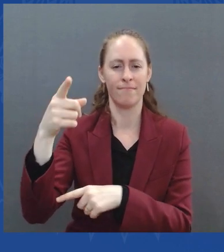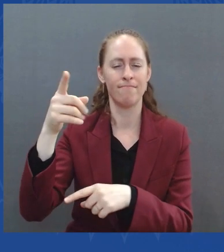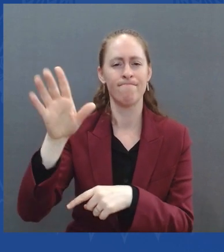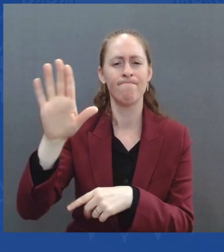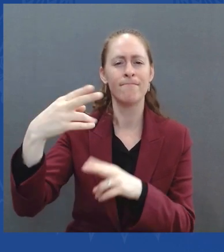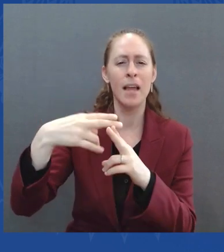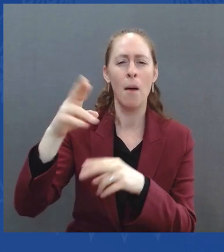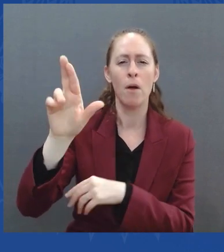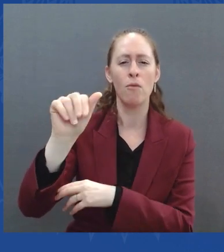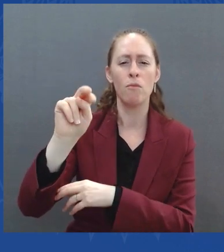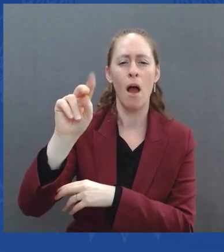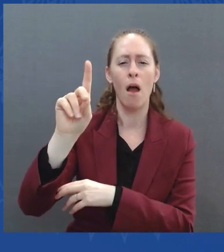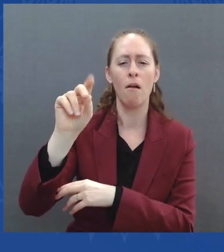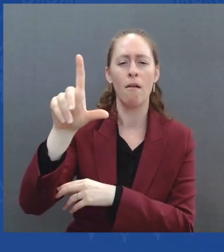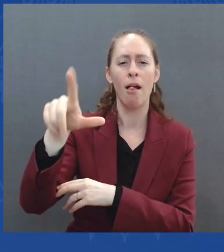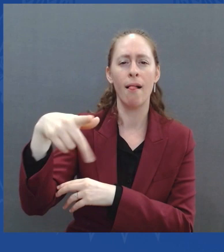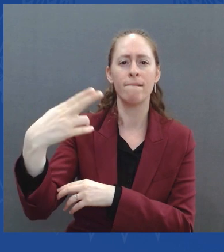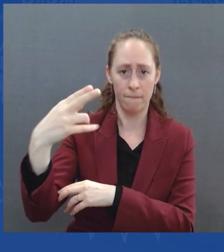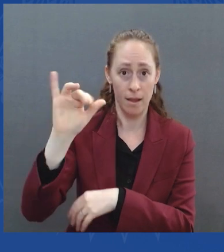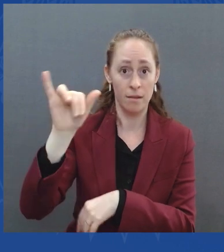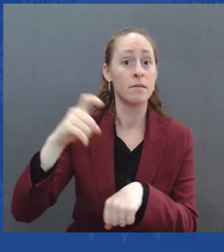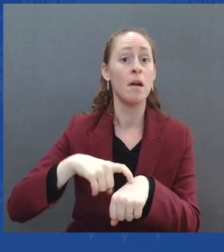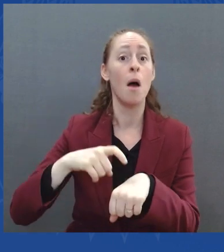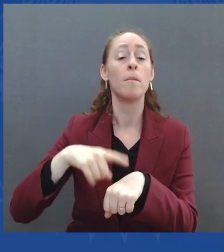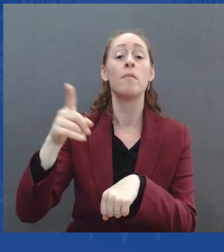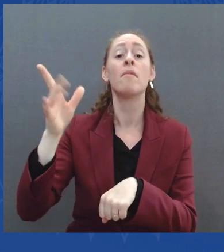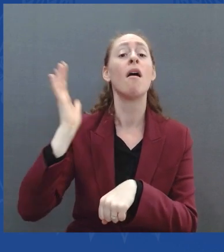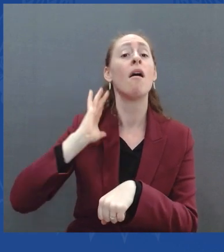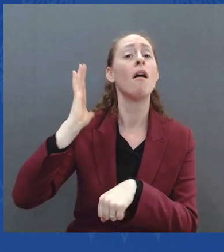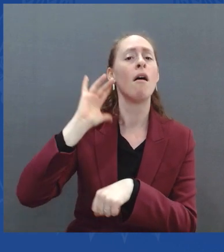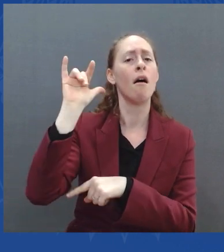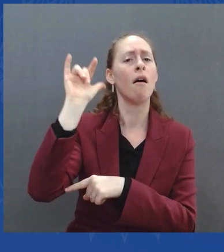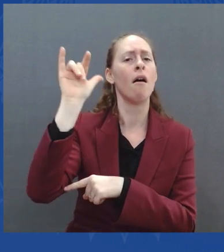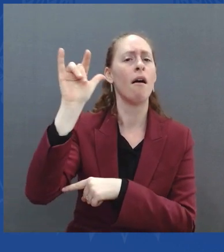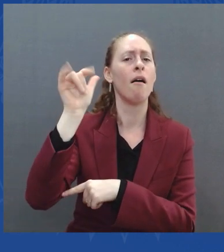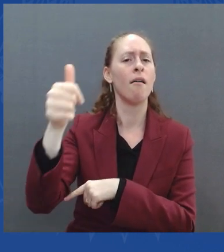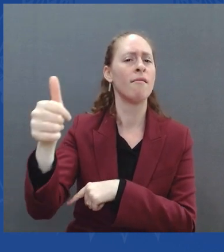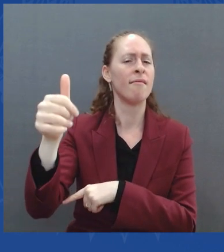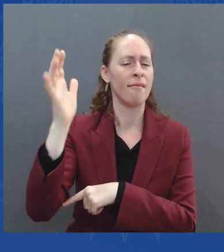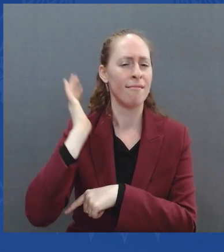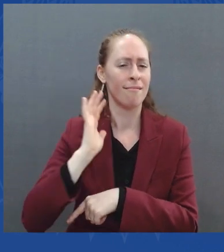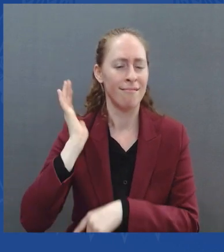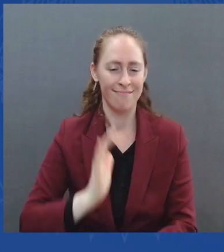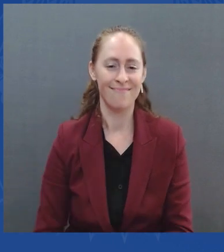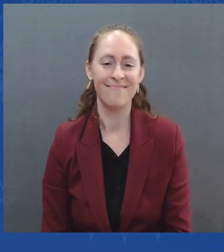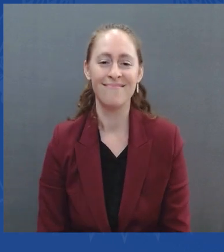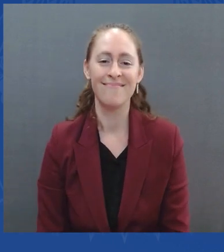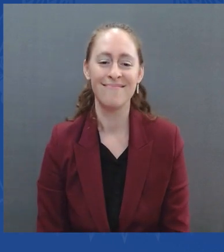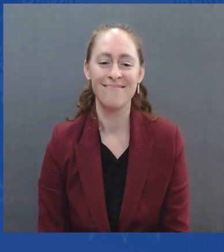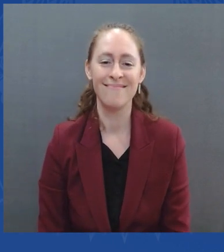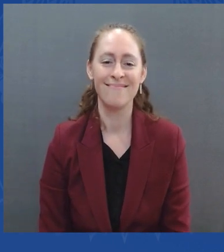But the way the airlines used to work was there'd be a great -- Tommy, they'd put up two big poles like goal posts,